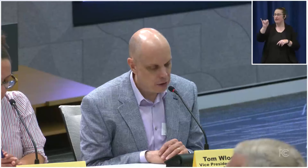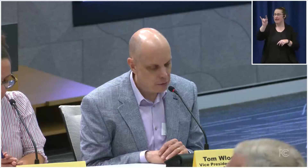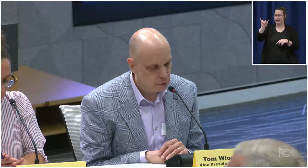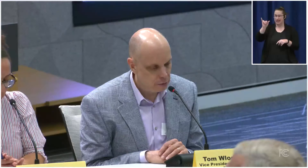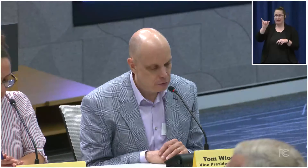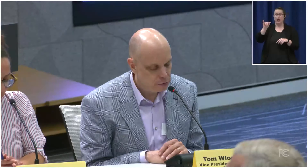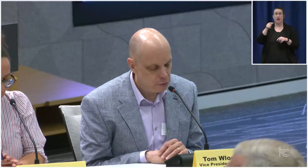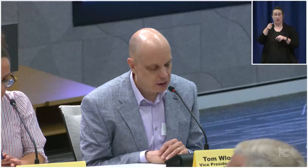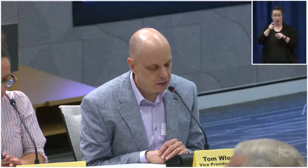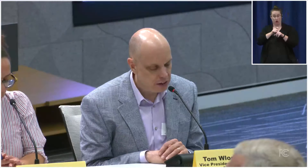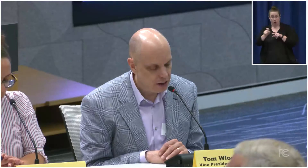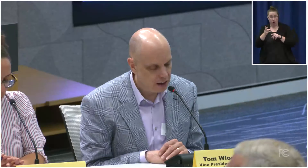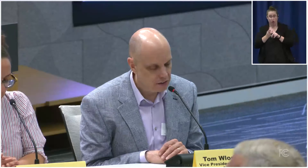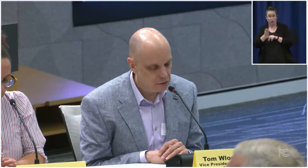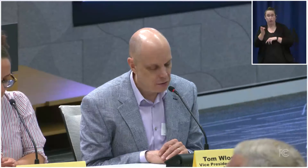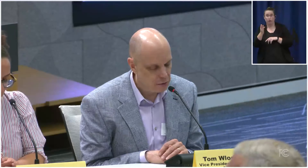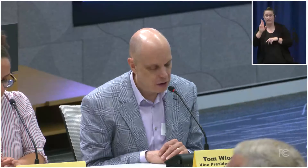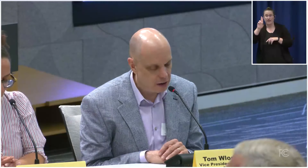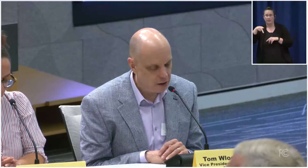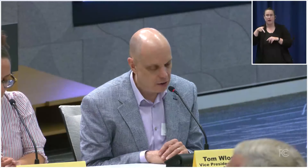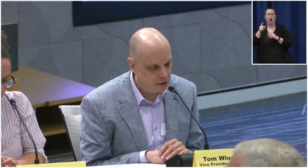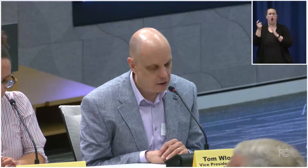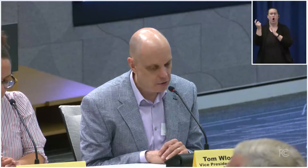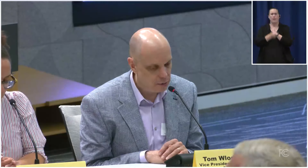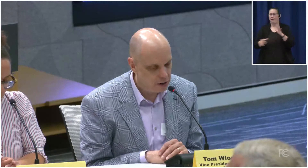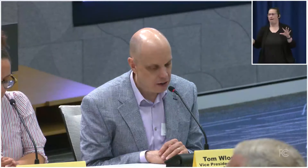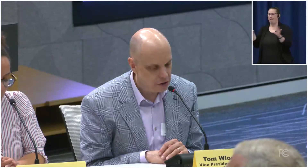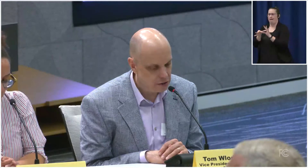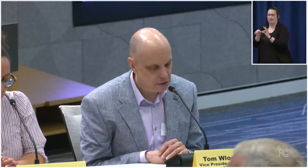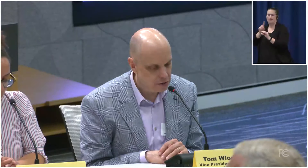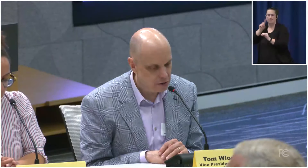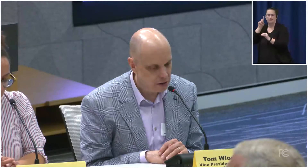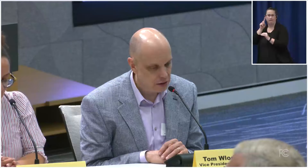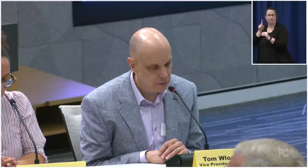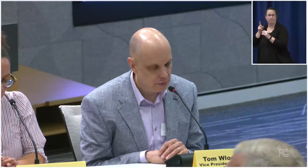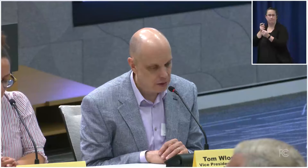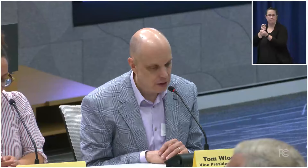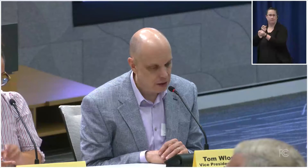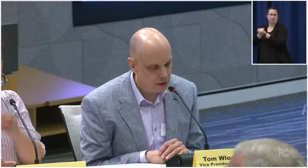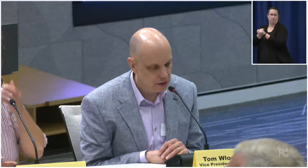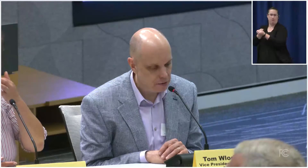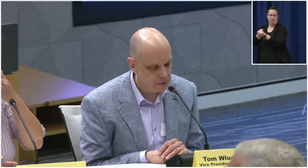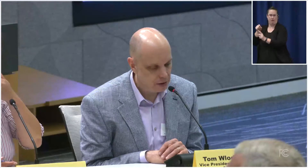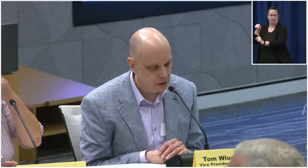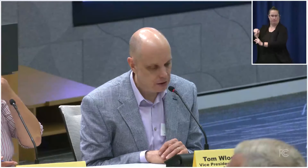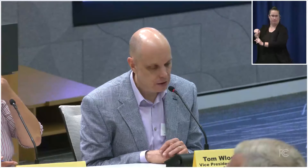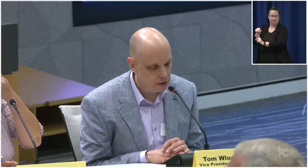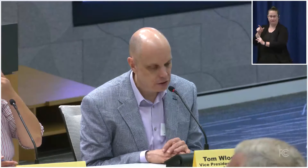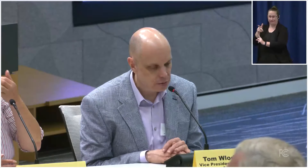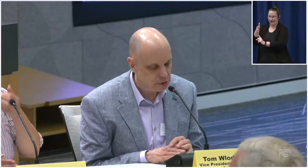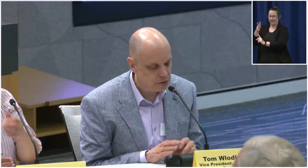WEIGHT TOLL FREE NUMBERS INTO THE VIDEO -- 1-800 NUMBERS INTO THE DATABASE SO IF SOMEBODY CALLS ON A